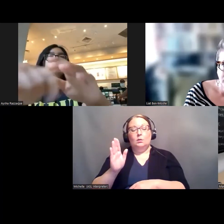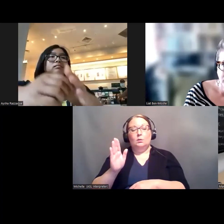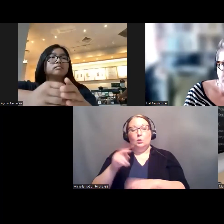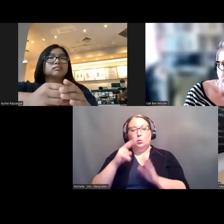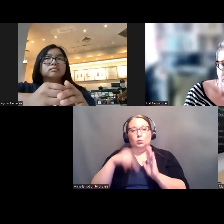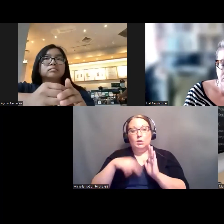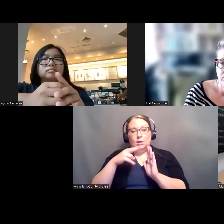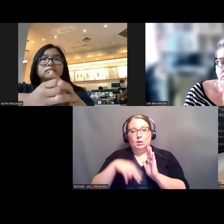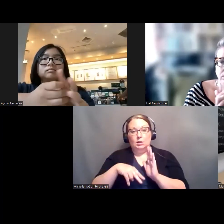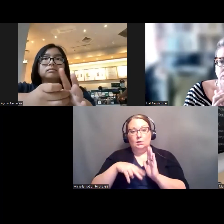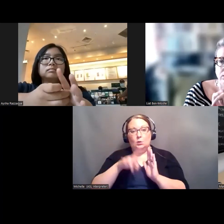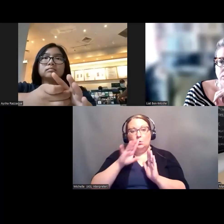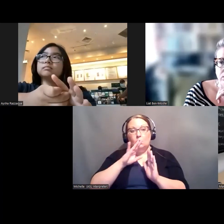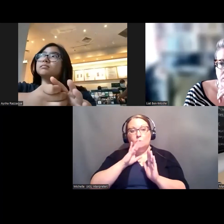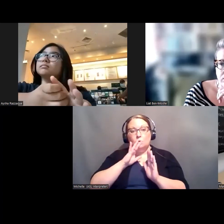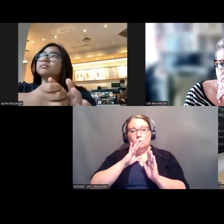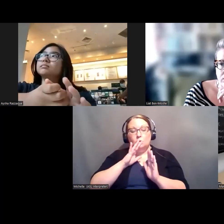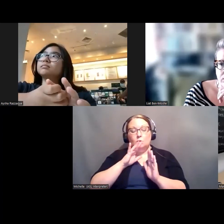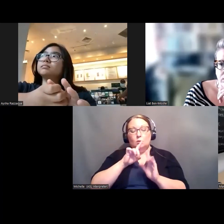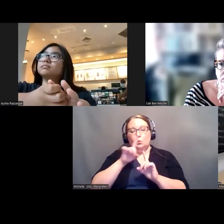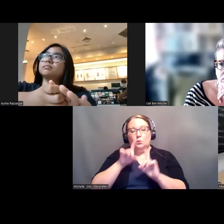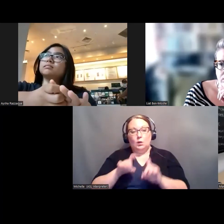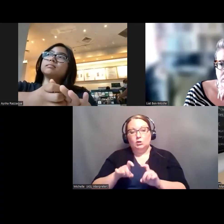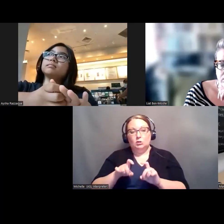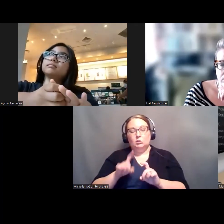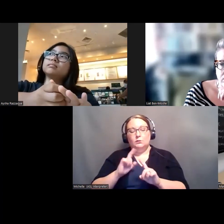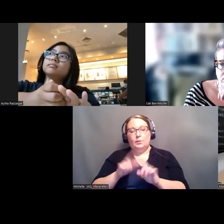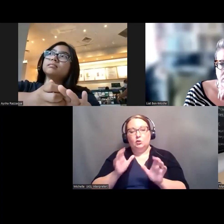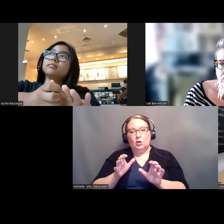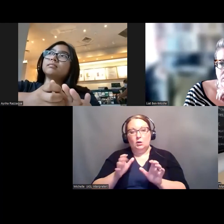from the chat and I will be calling on people whose hands are raised.